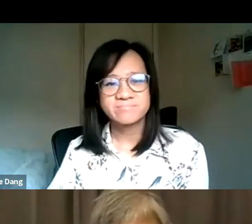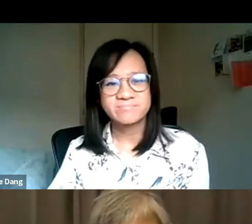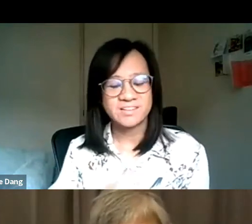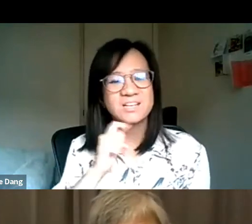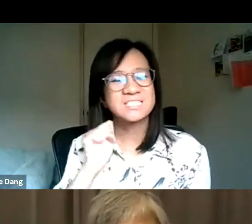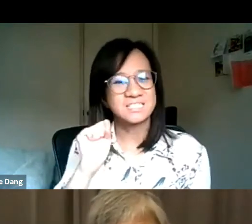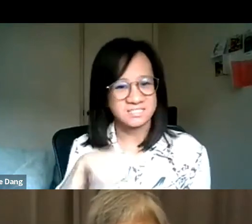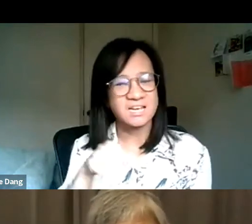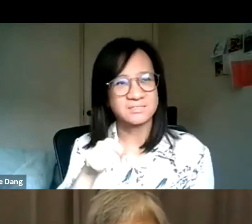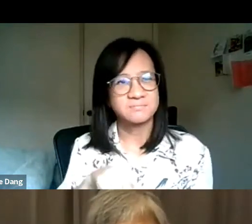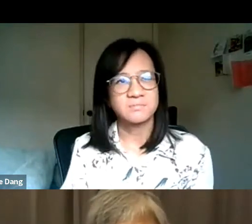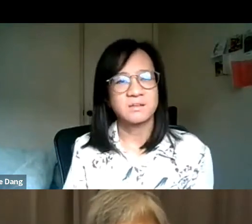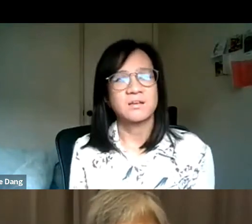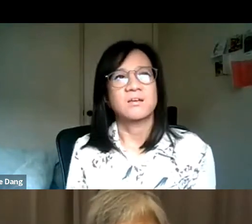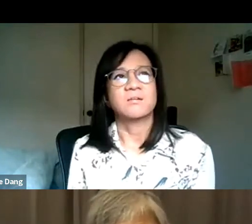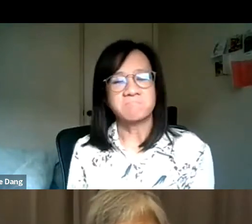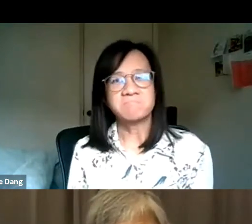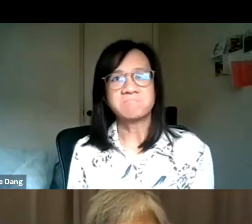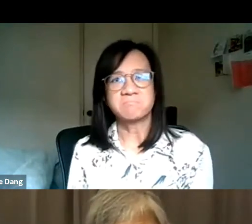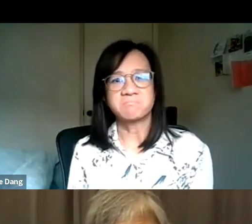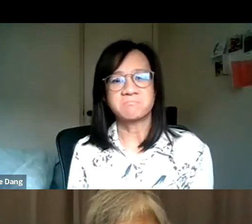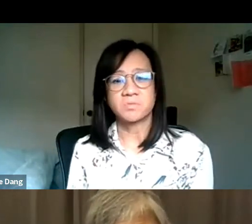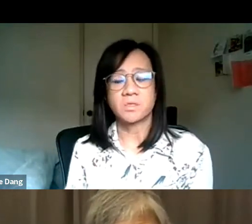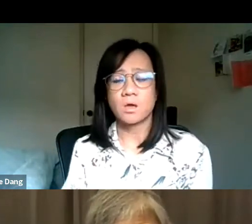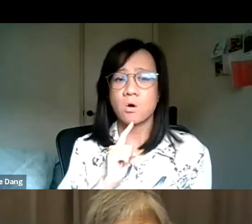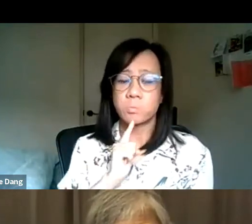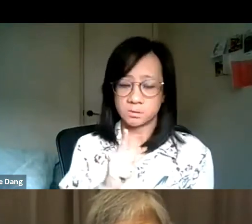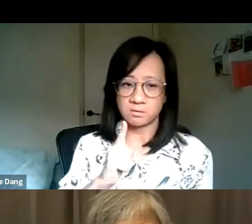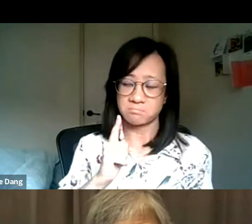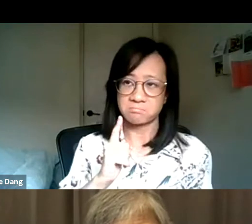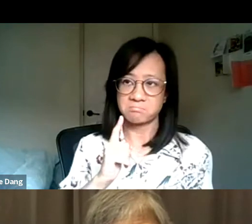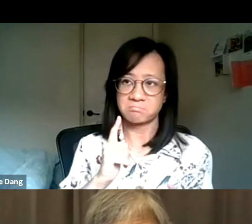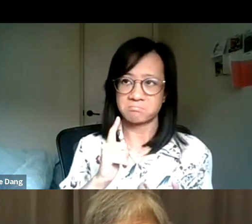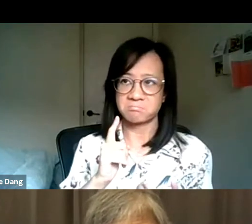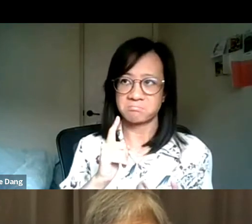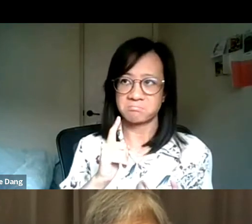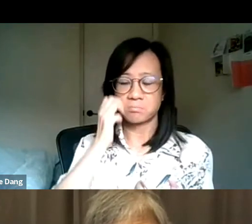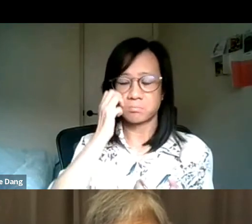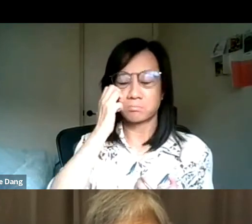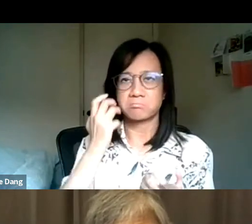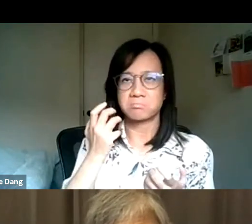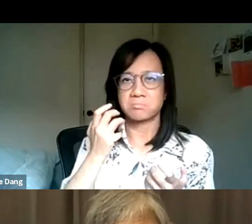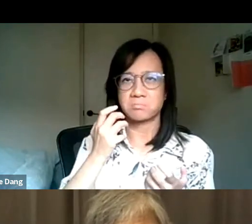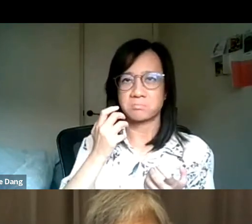Yes.